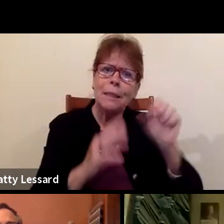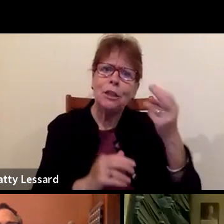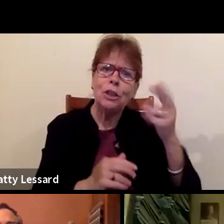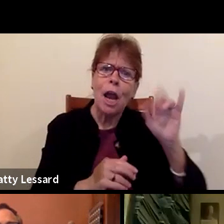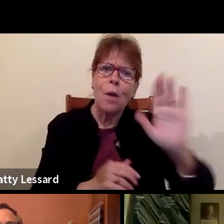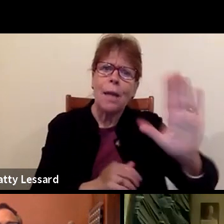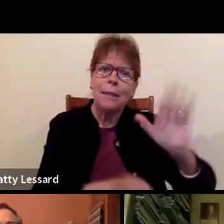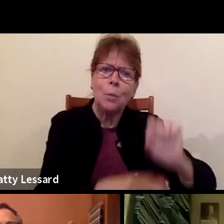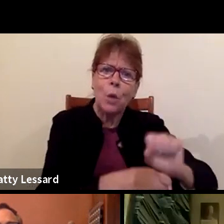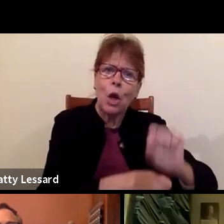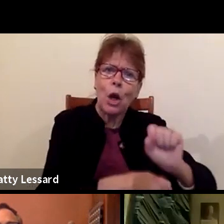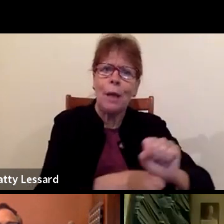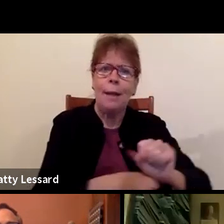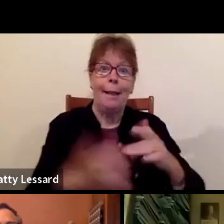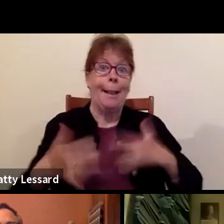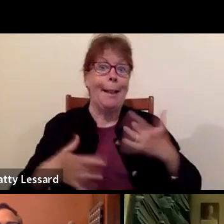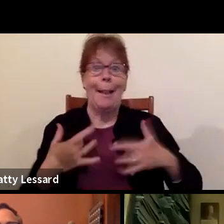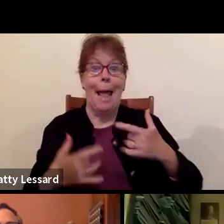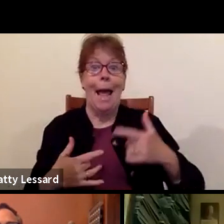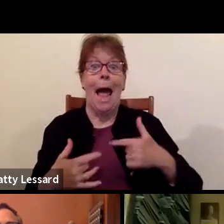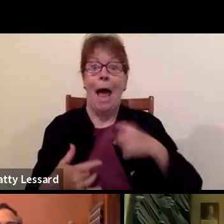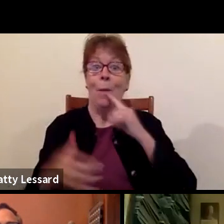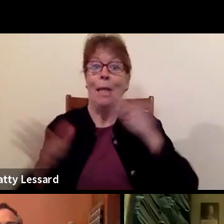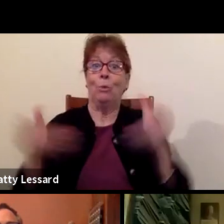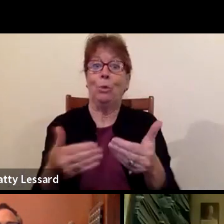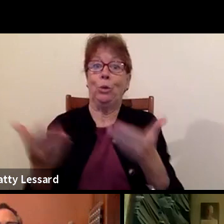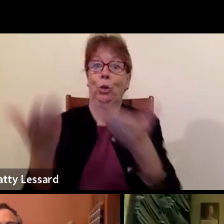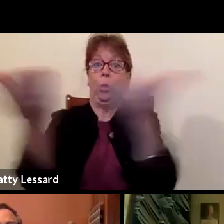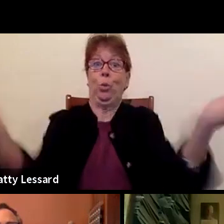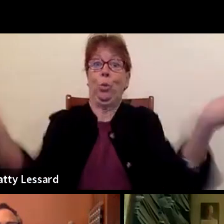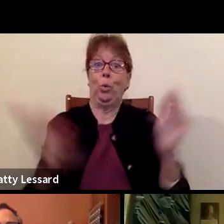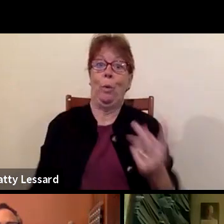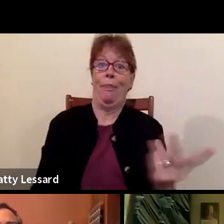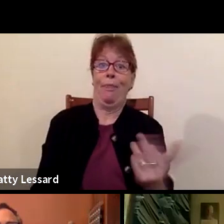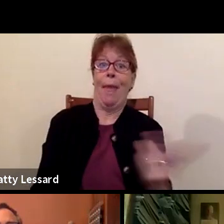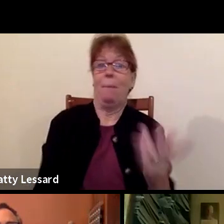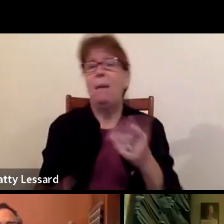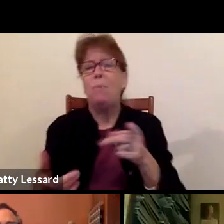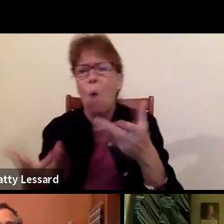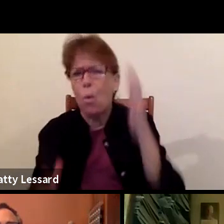I had Don come and talk last summer at this time. And we had a bit of a problem hiring interpreters at that